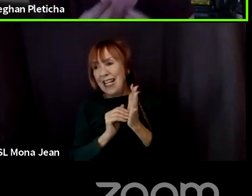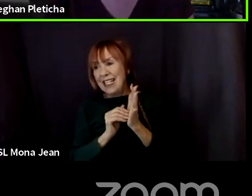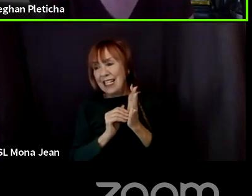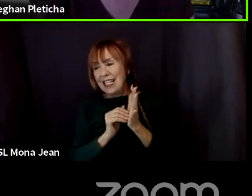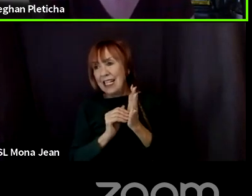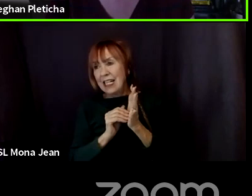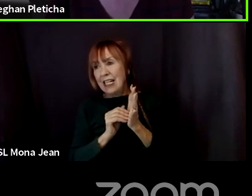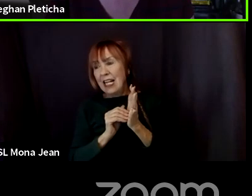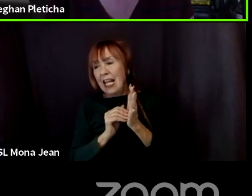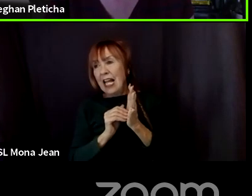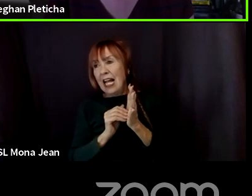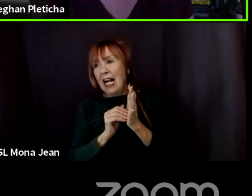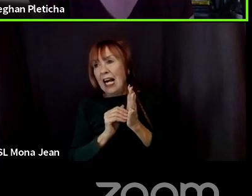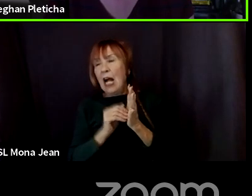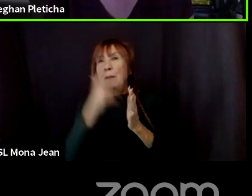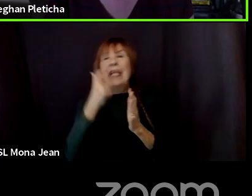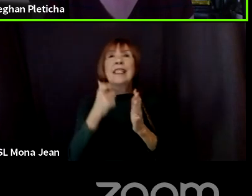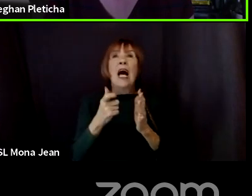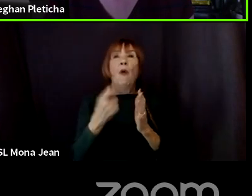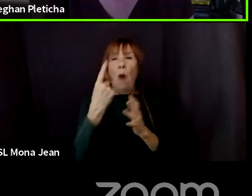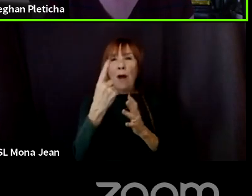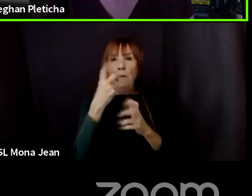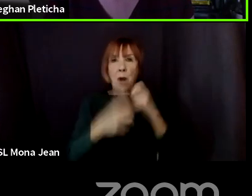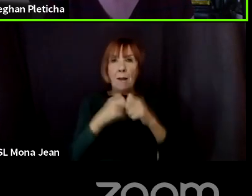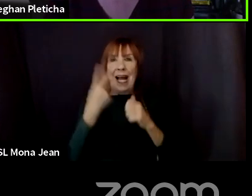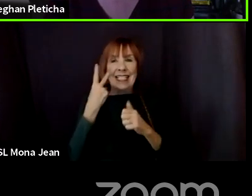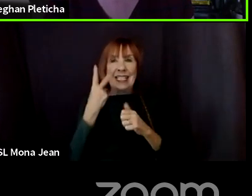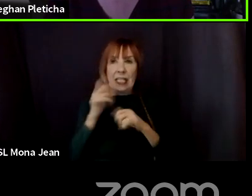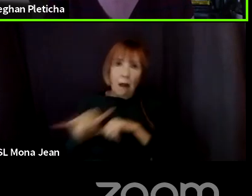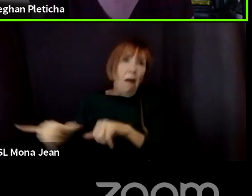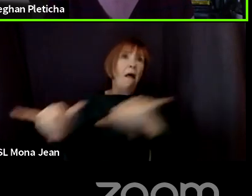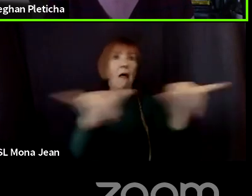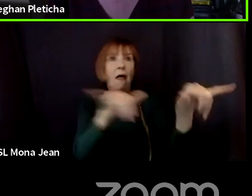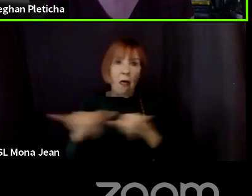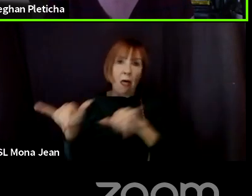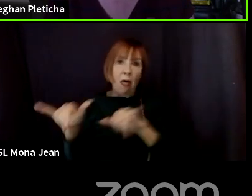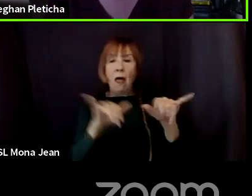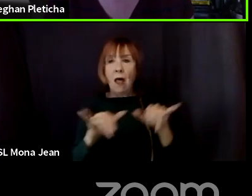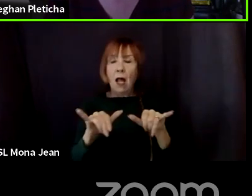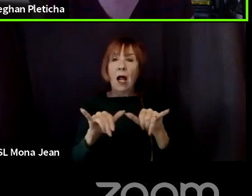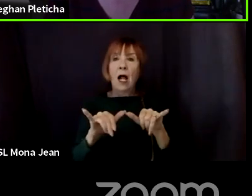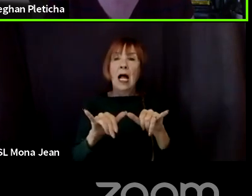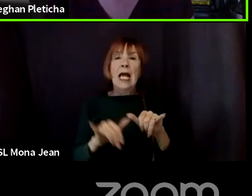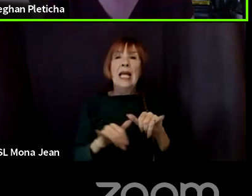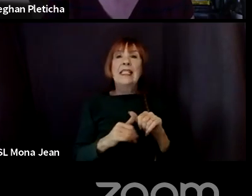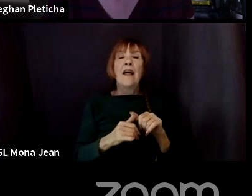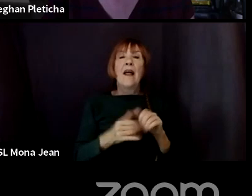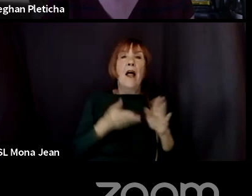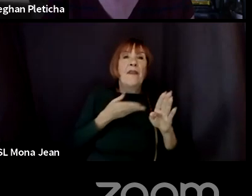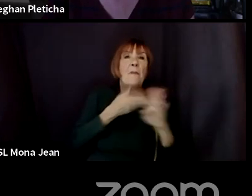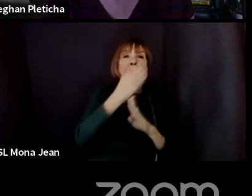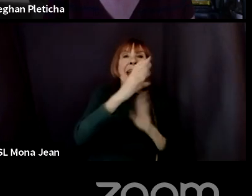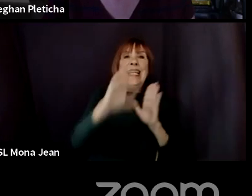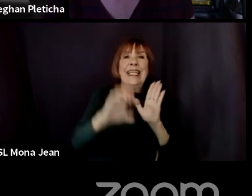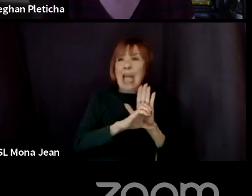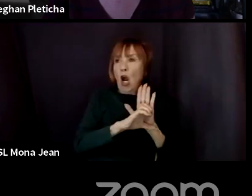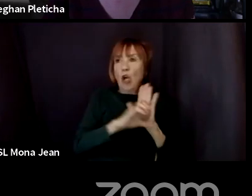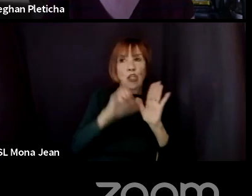and other people's scripts is that the main character doesn't have a clear goal, Right. but what they're trying to do--